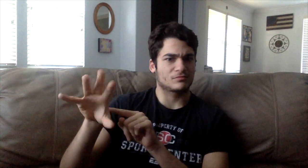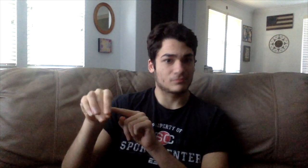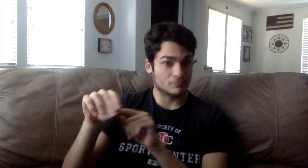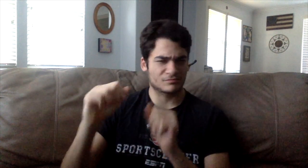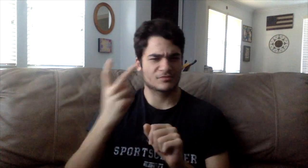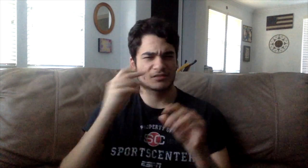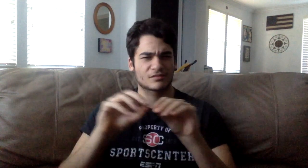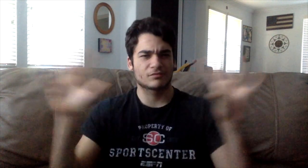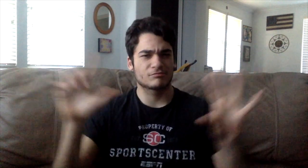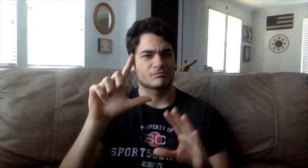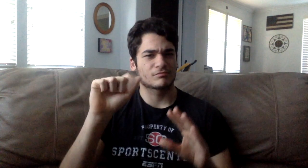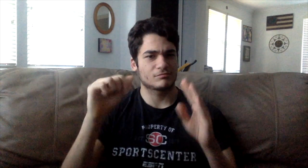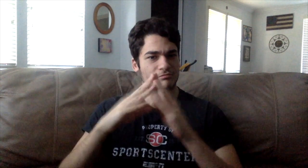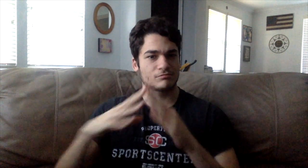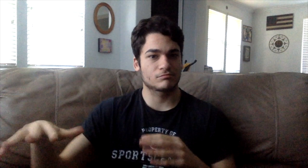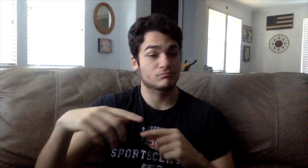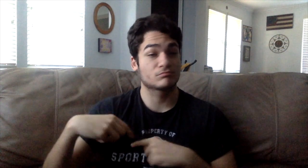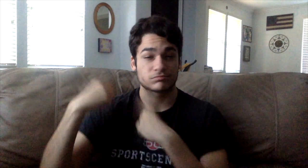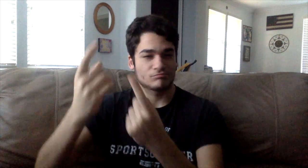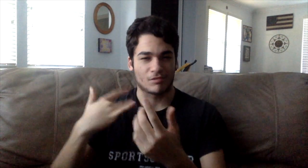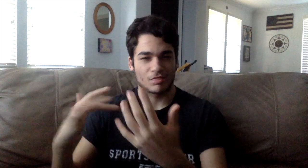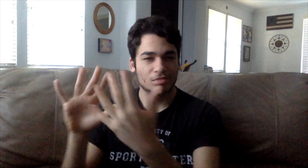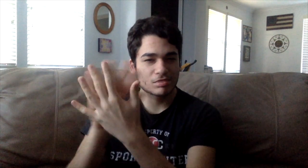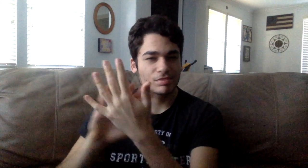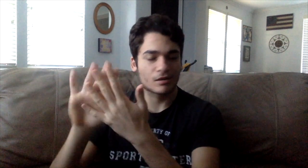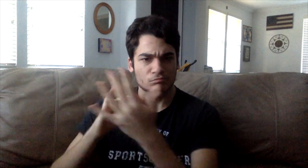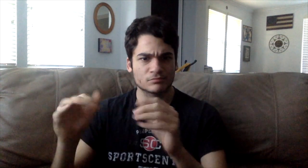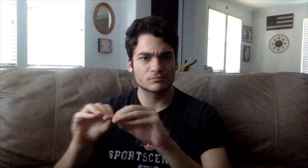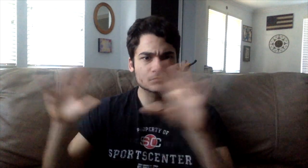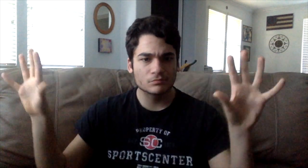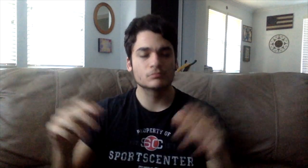Taking a photo in Los Angeles is even better and able to capture the city of Los Angeles!